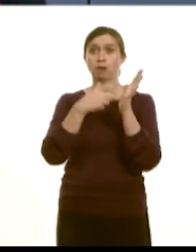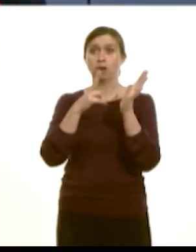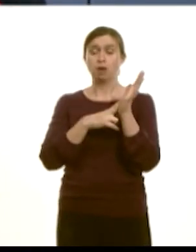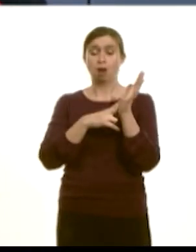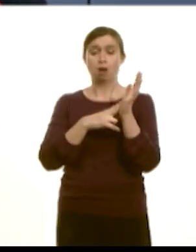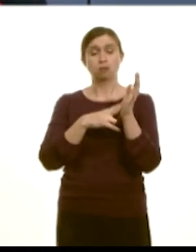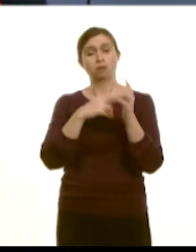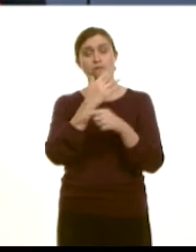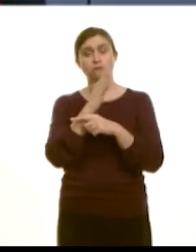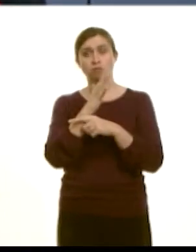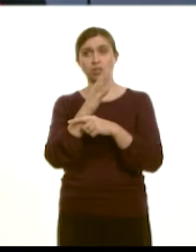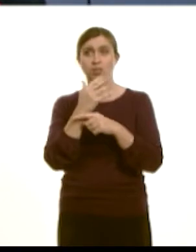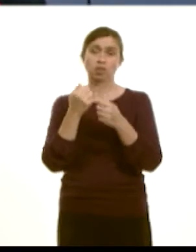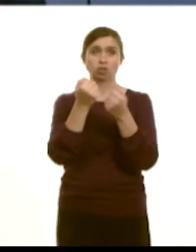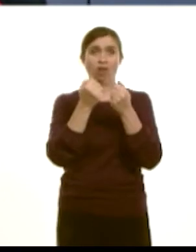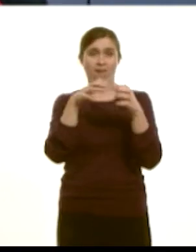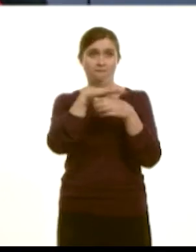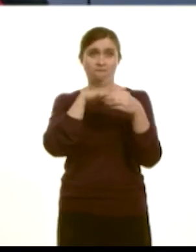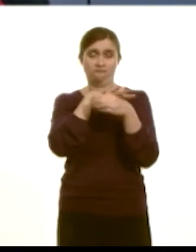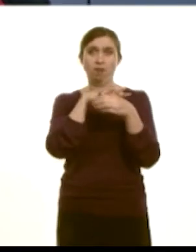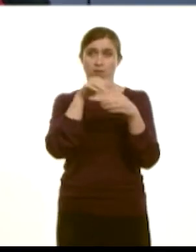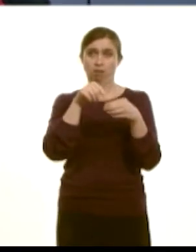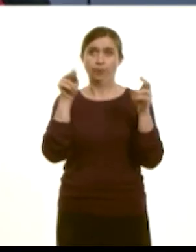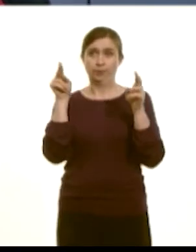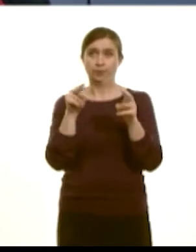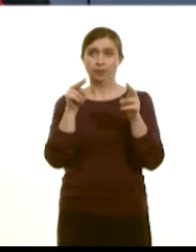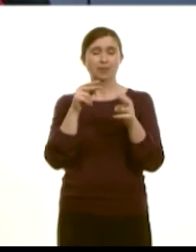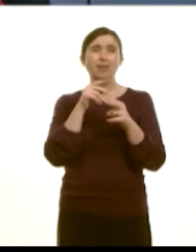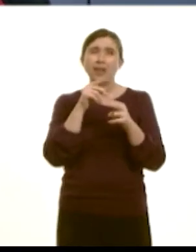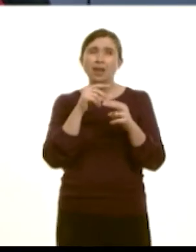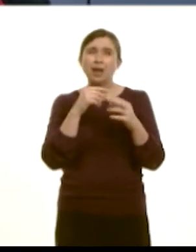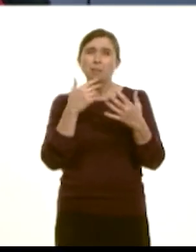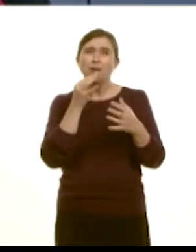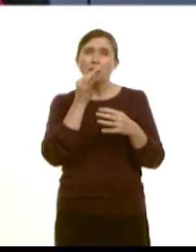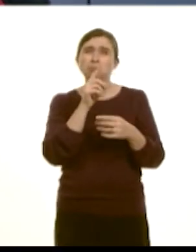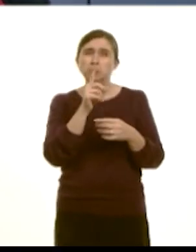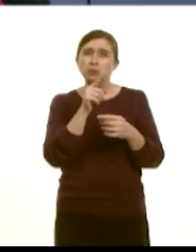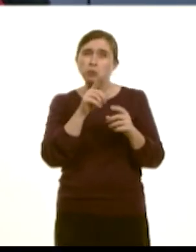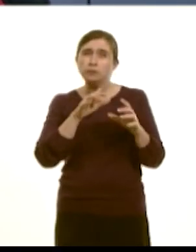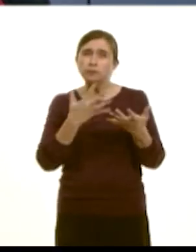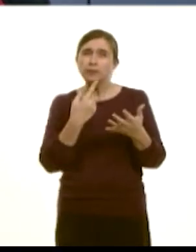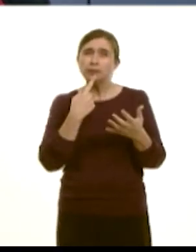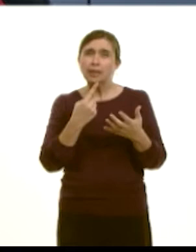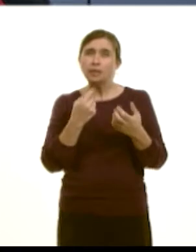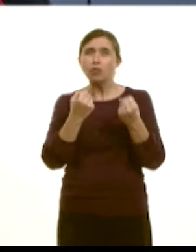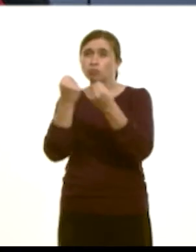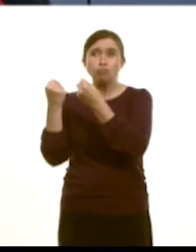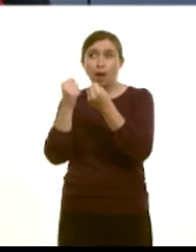I accept the assurances that the First Minister has given this afternoon, but he has not told us that the actual drive element will reopen.